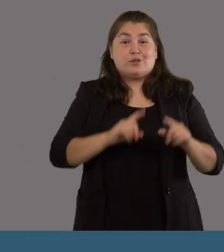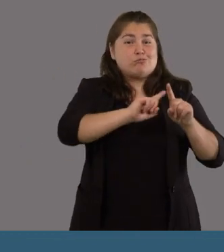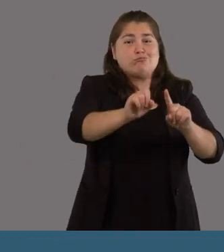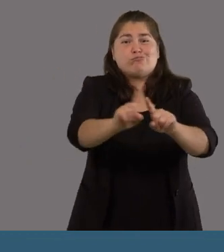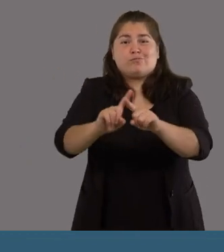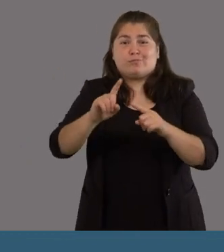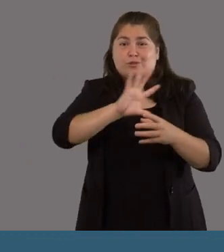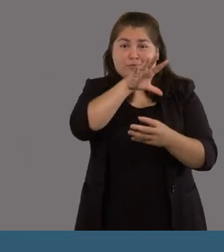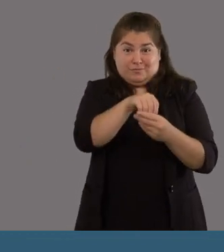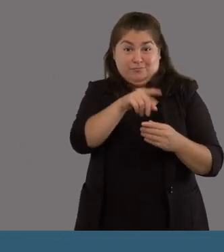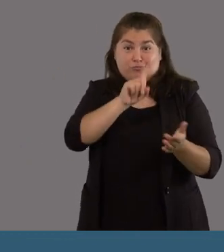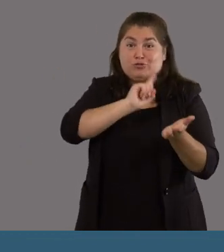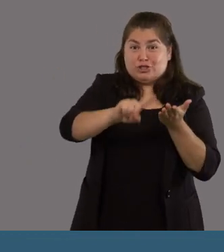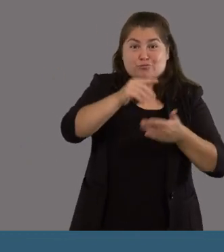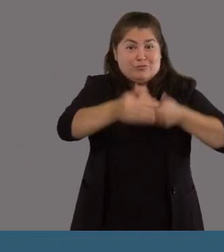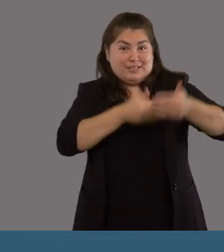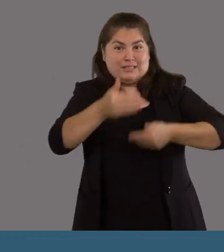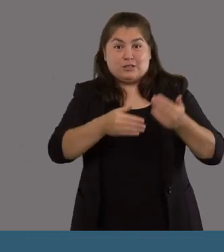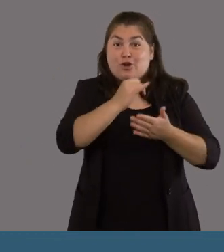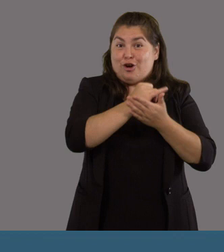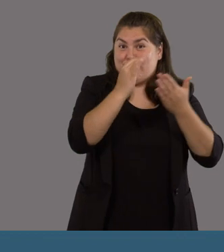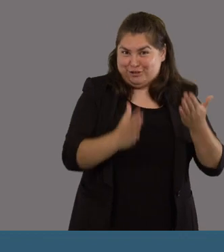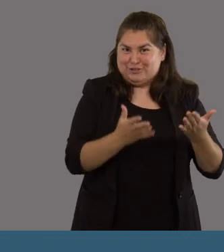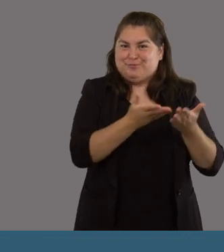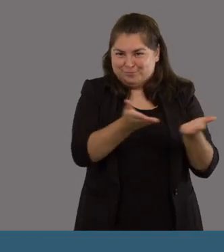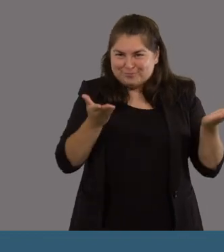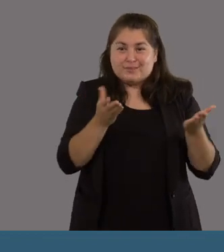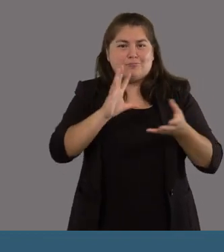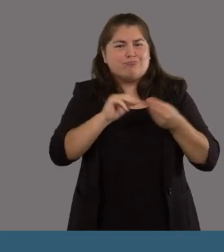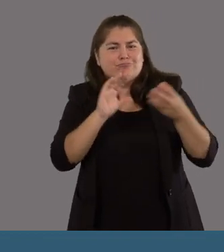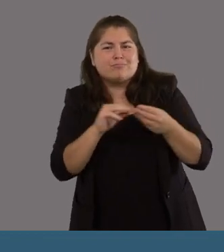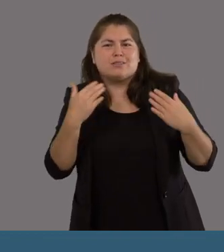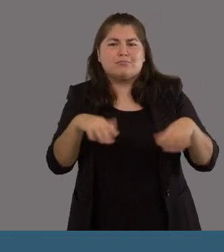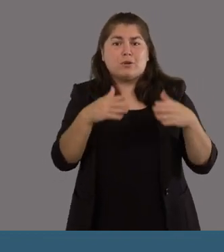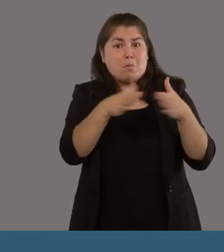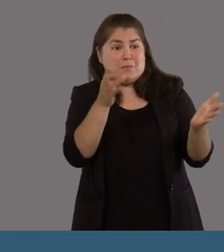In all aspects of the research process, artists expressed how public funding is integral to